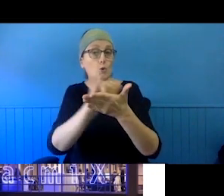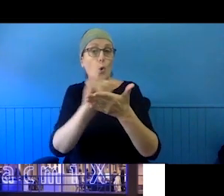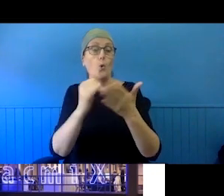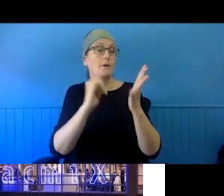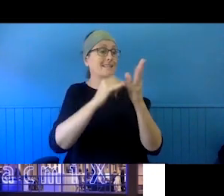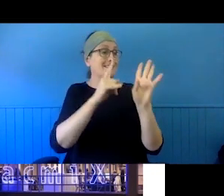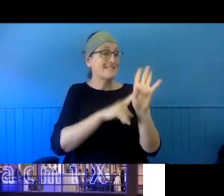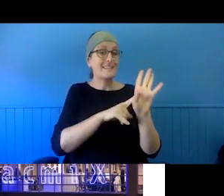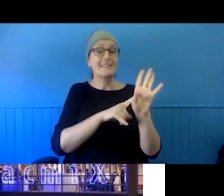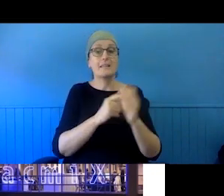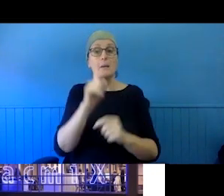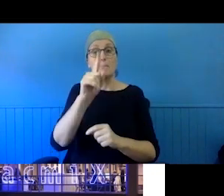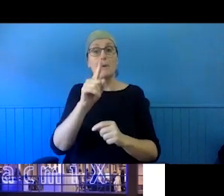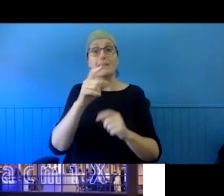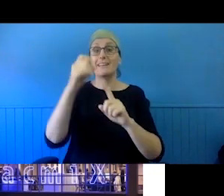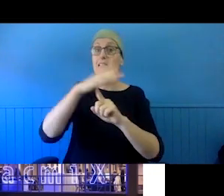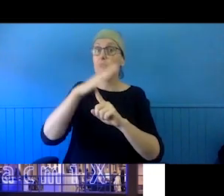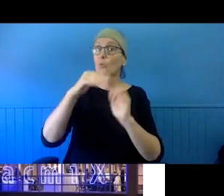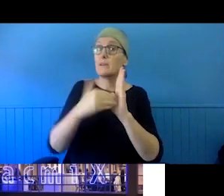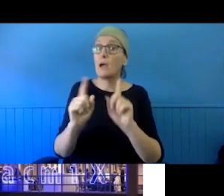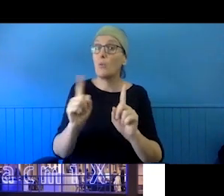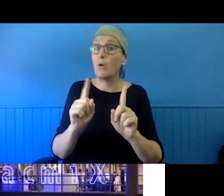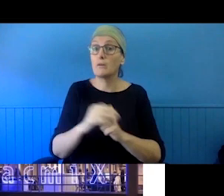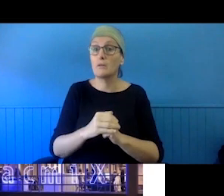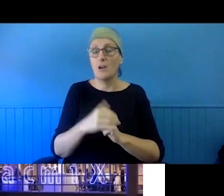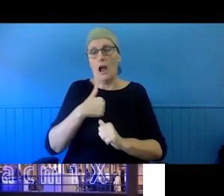minutes, the other thing I wanted to flag up was something called REMIX